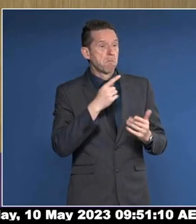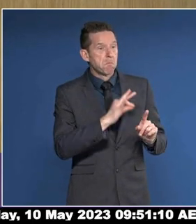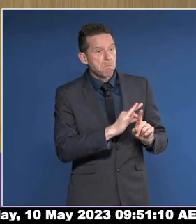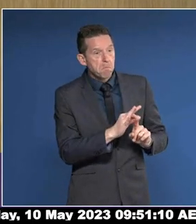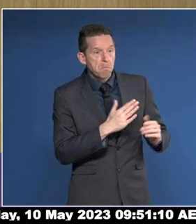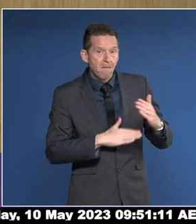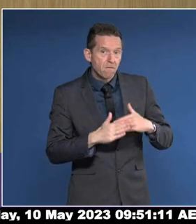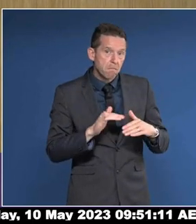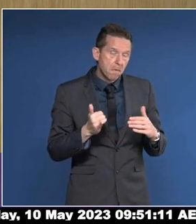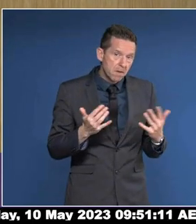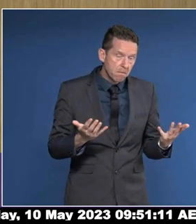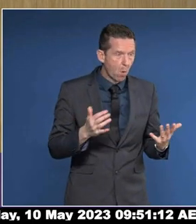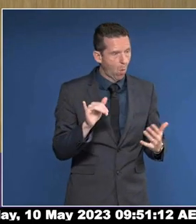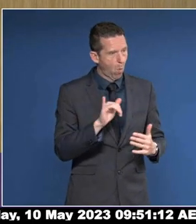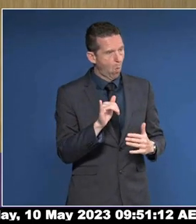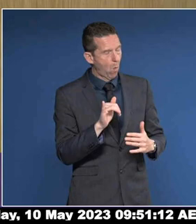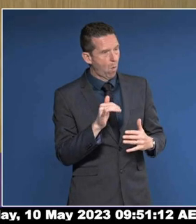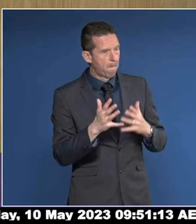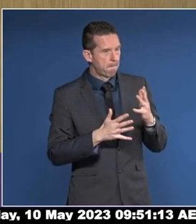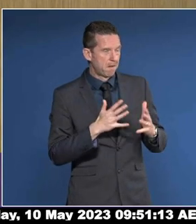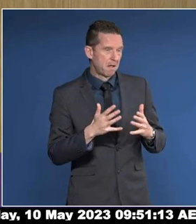something about the father's ability to maintain change.